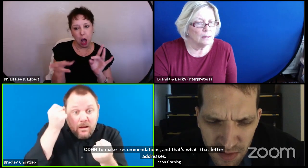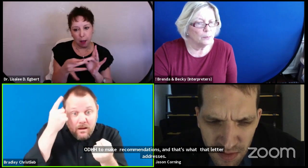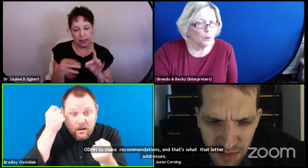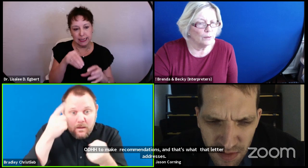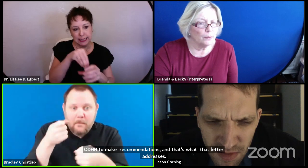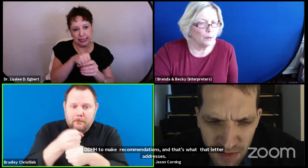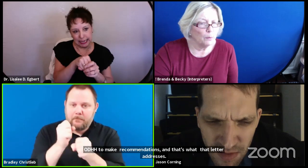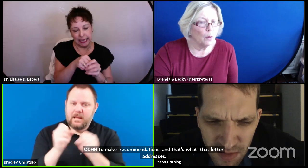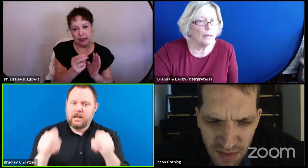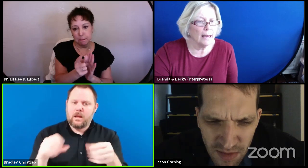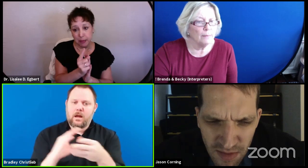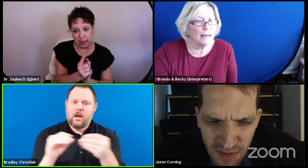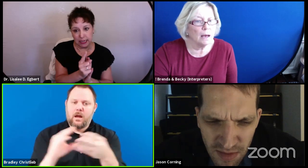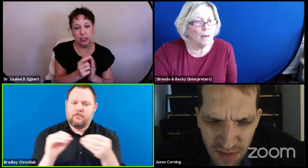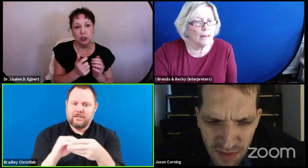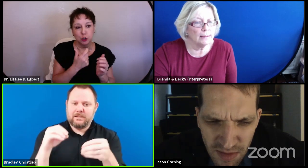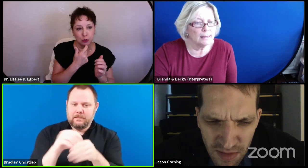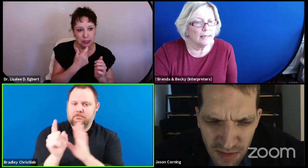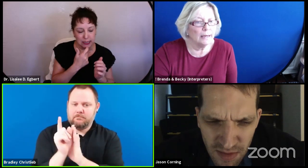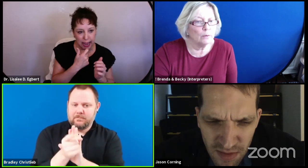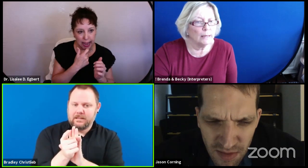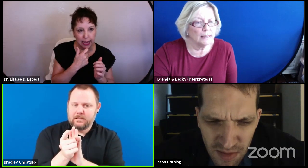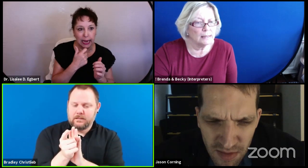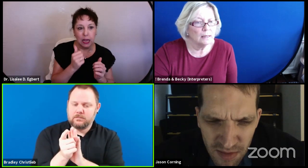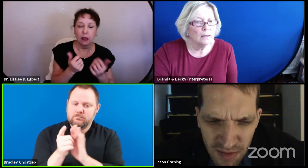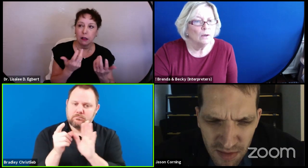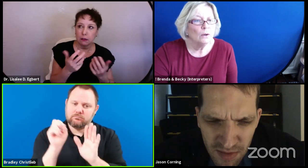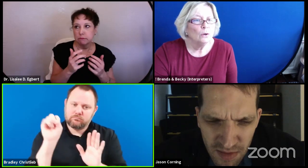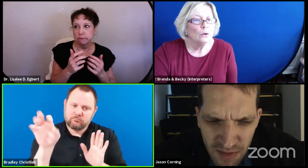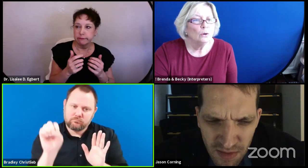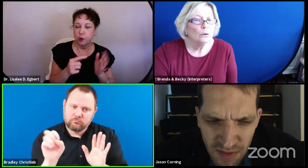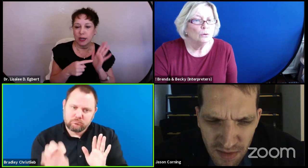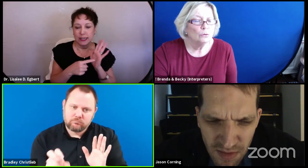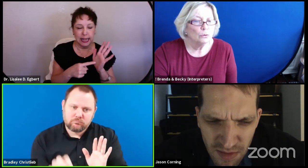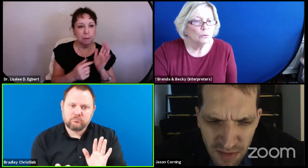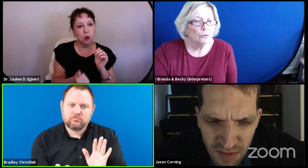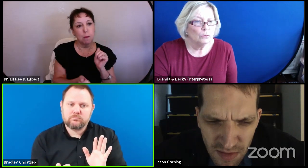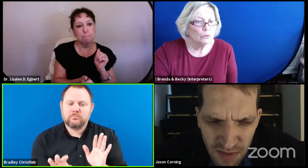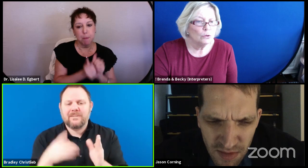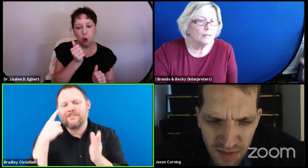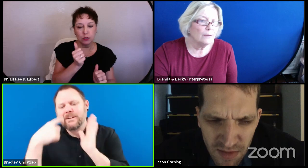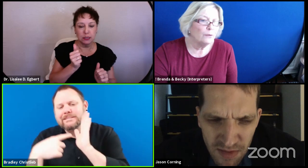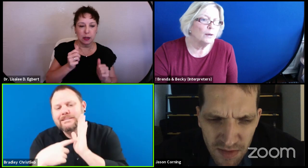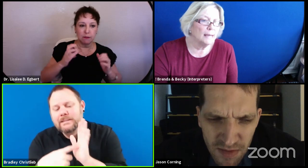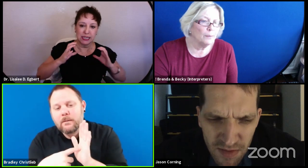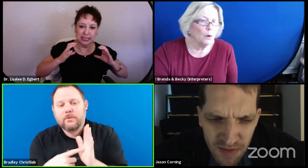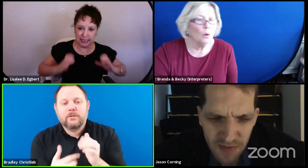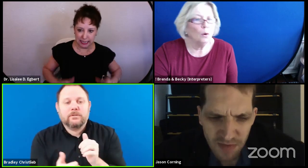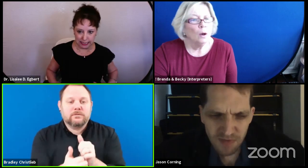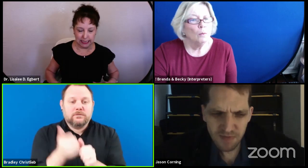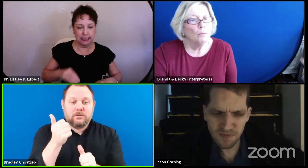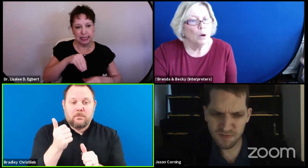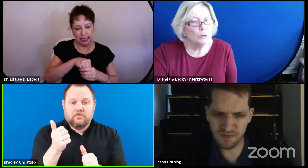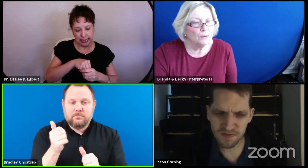support of the bill, but we can make comments in our minutes so say, for example, most of